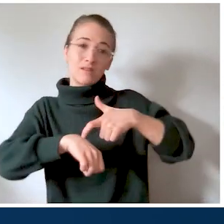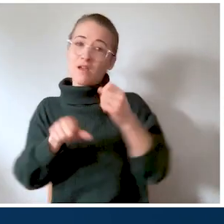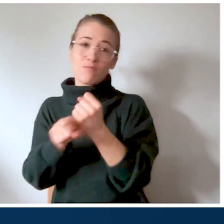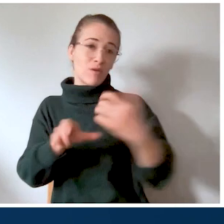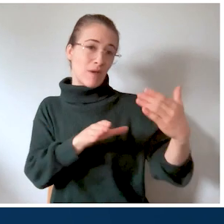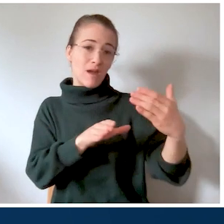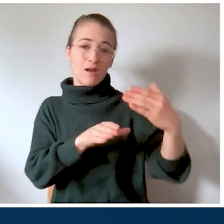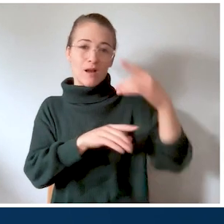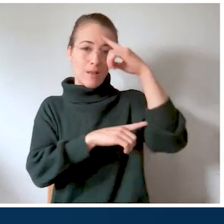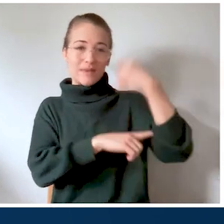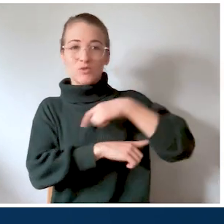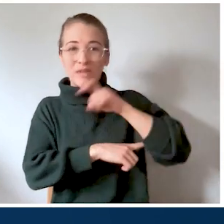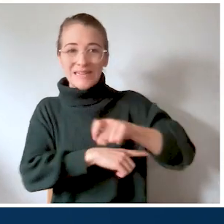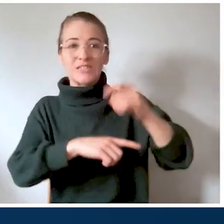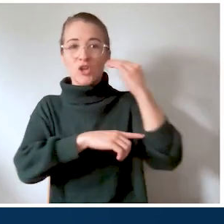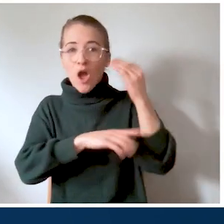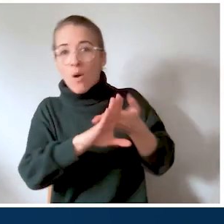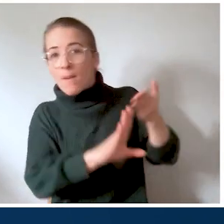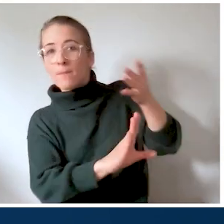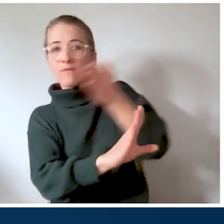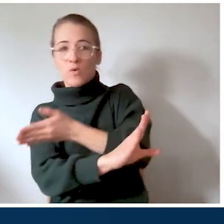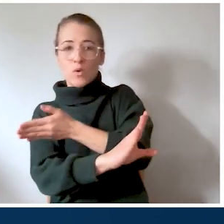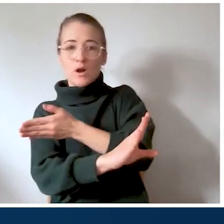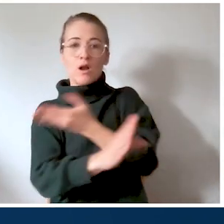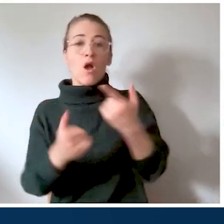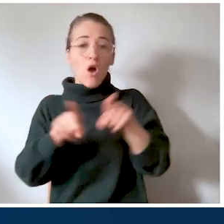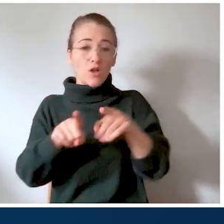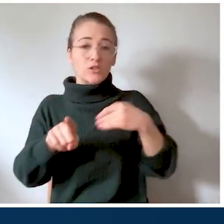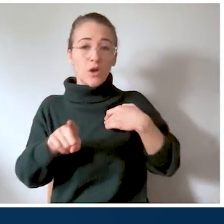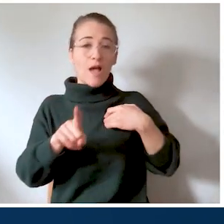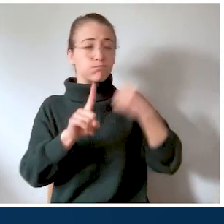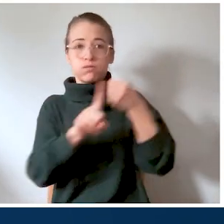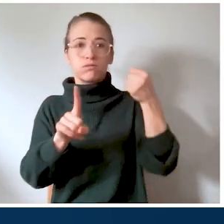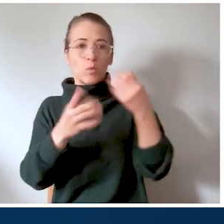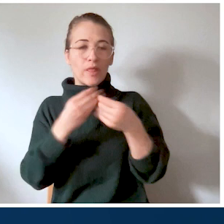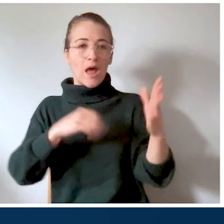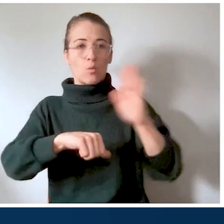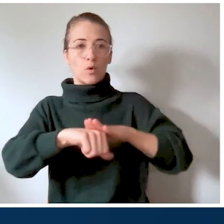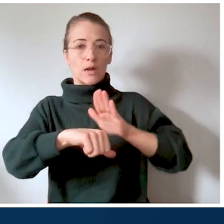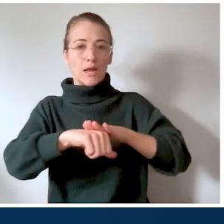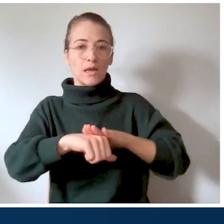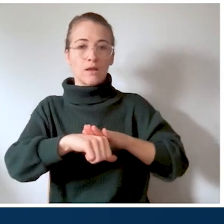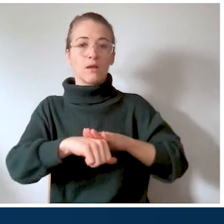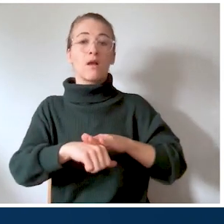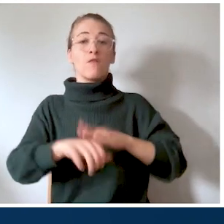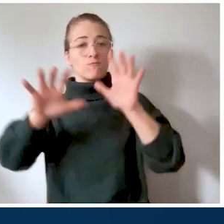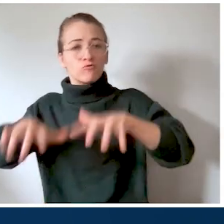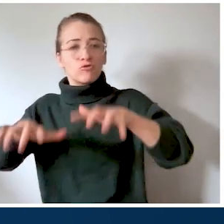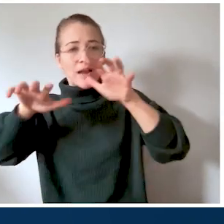because we need to know ahead of time. And also, there are fluke storms that come out of nowhere. The amount of rain and ice that we're experiencing